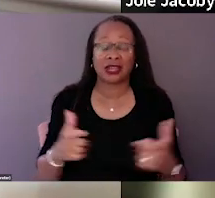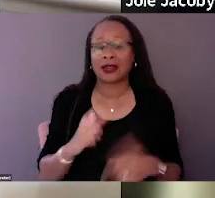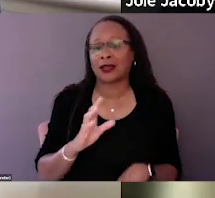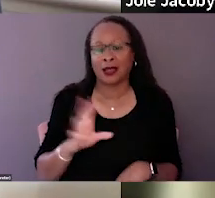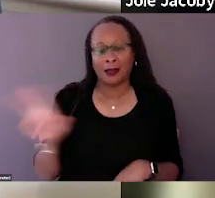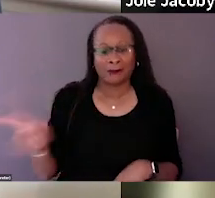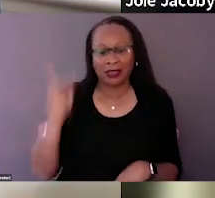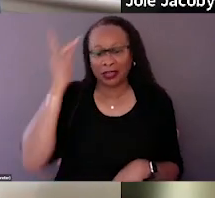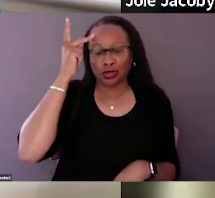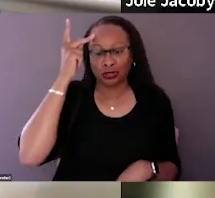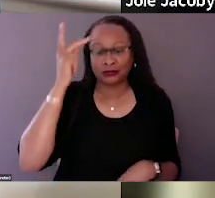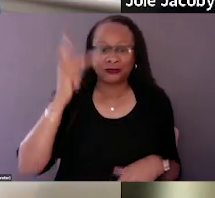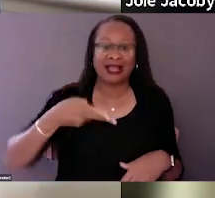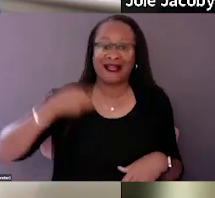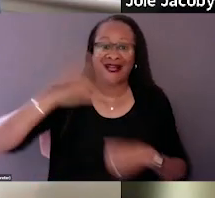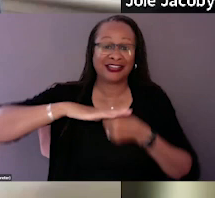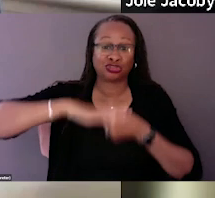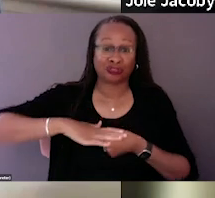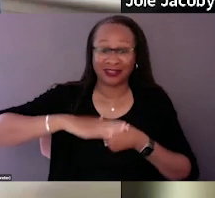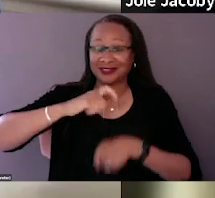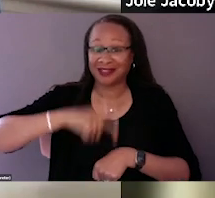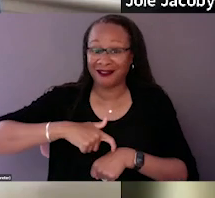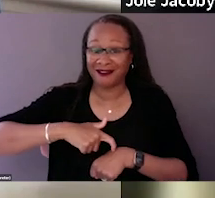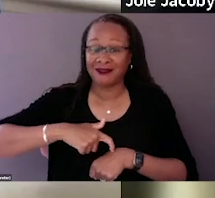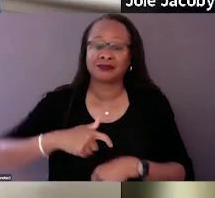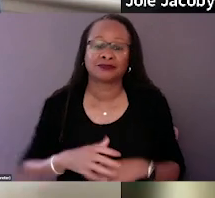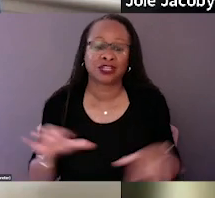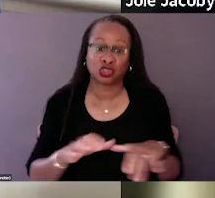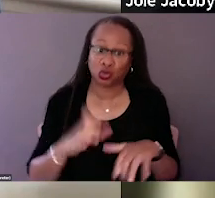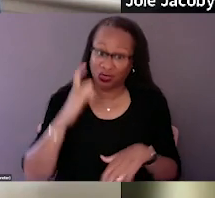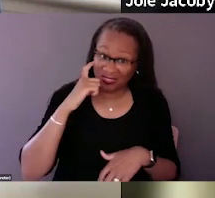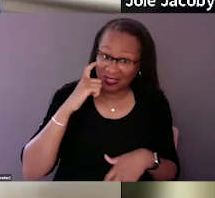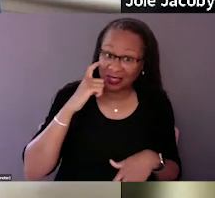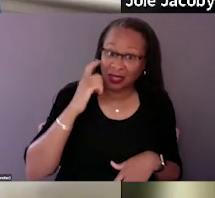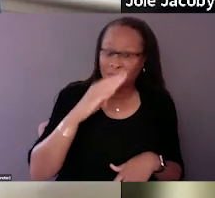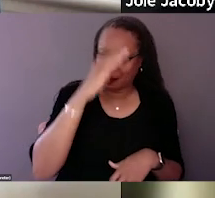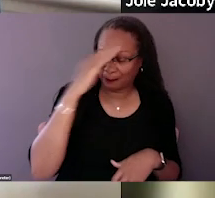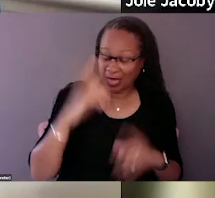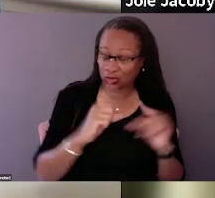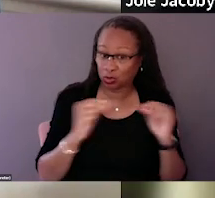high stress time, do you think Black Twitter will have that same fervor this election